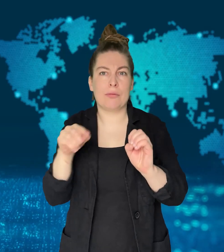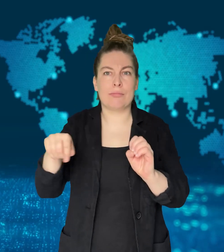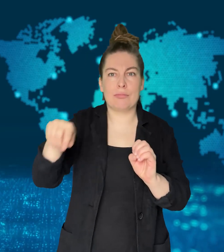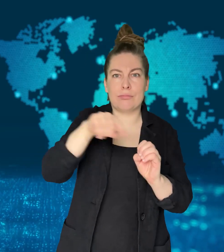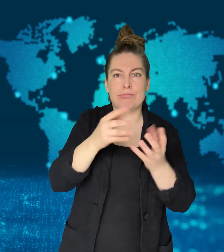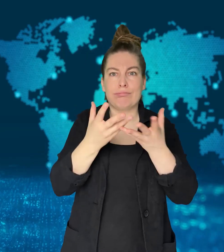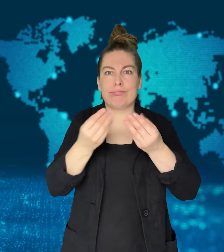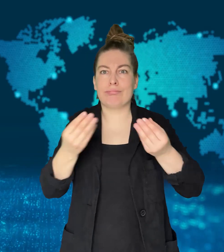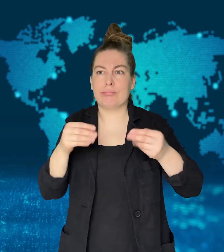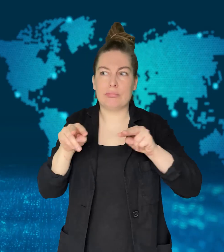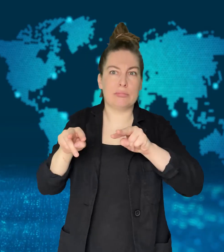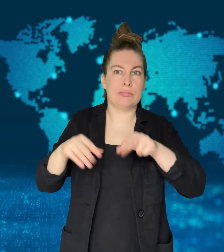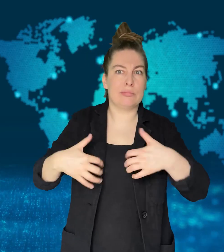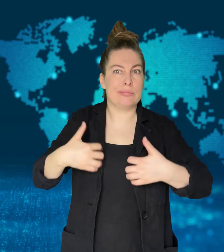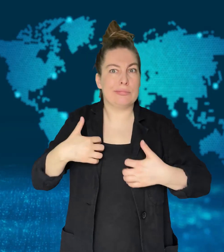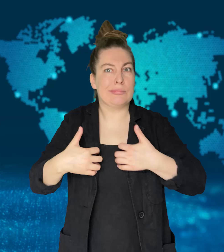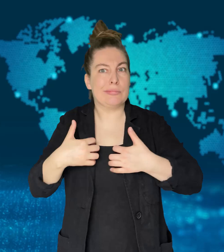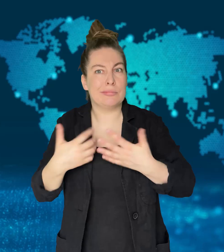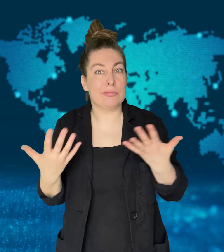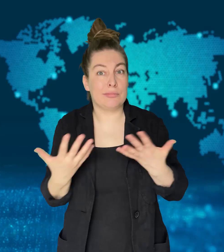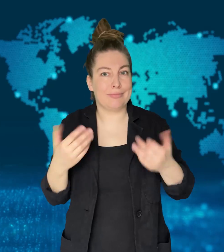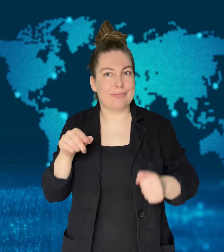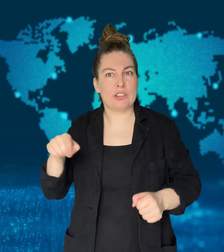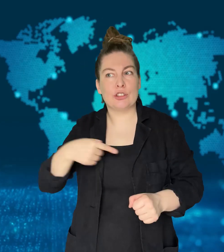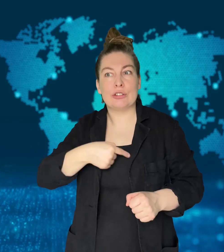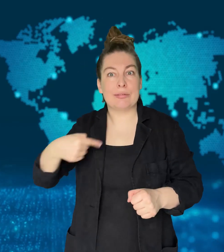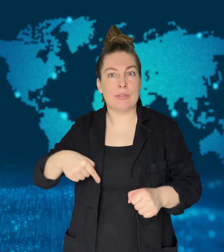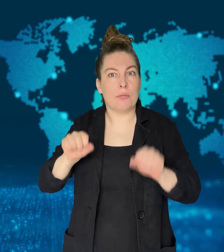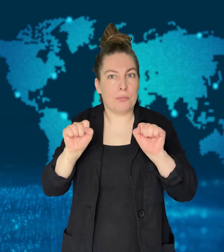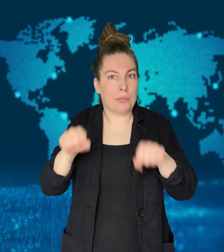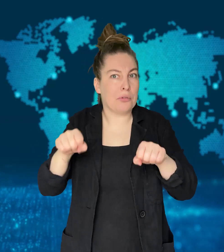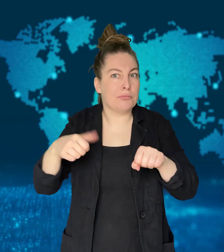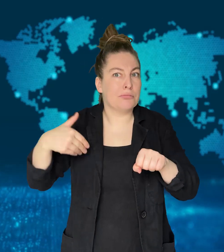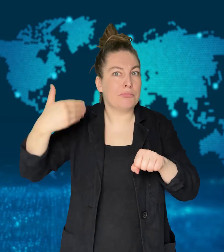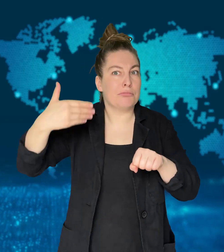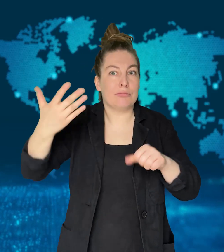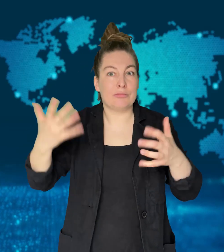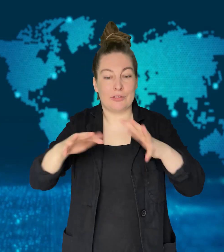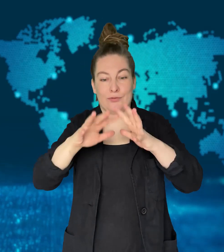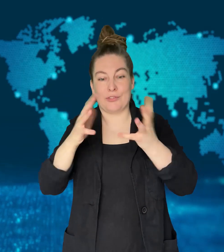but this has raised concern that